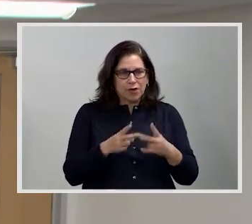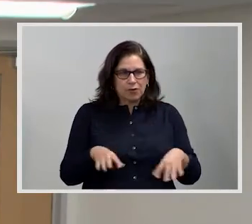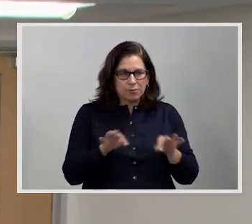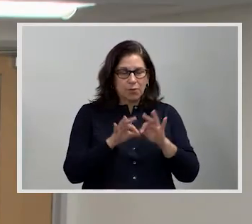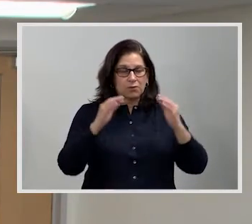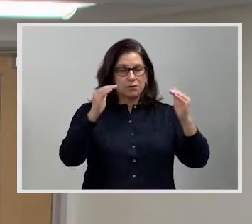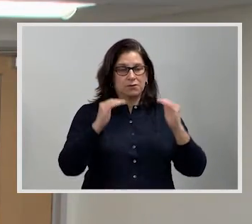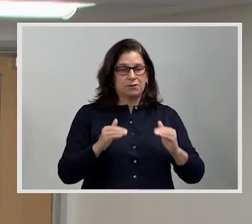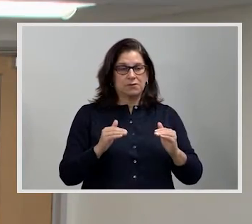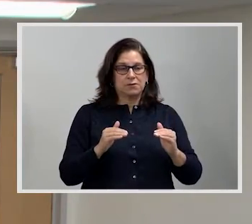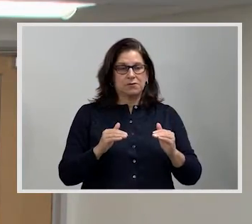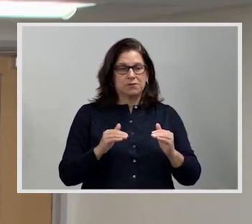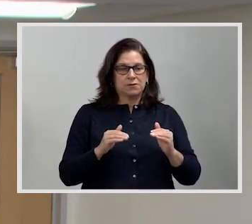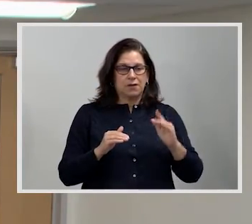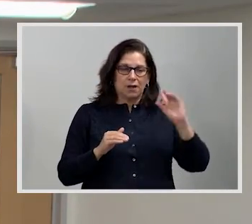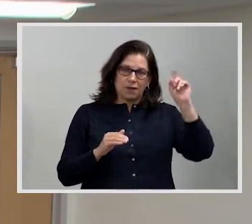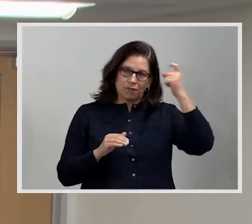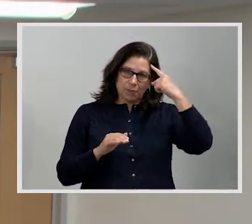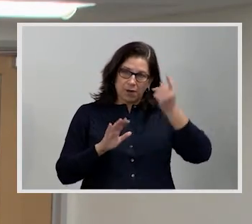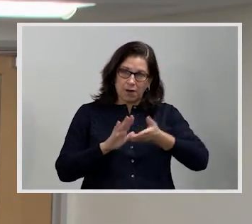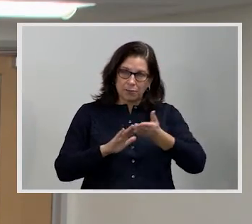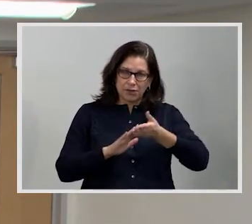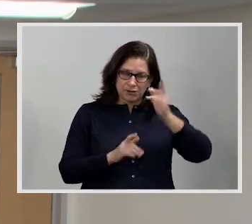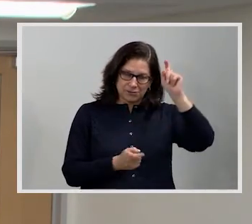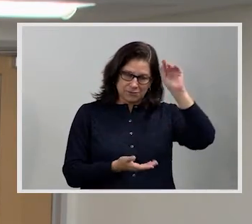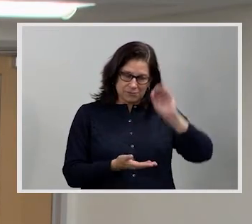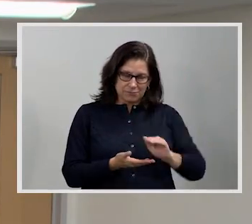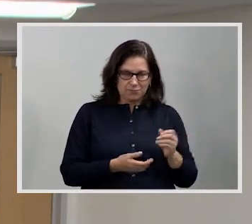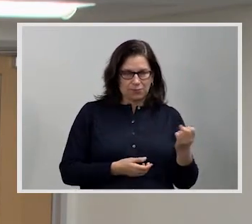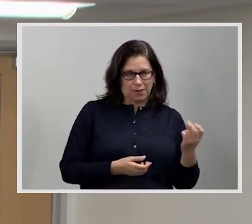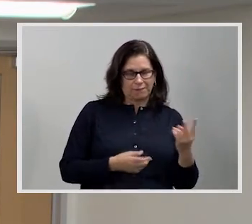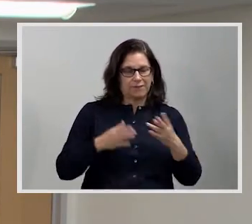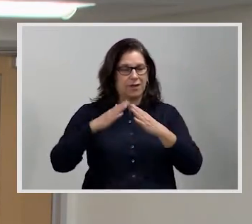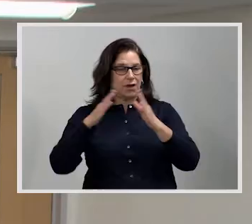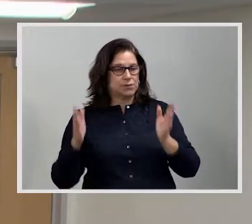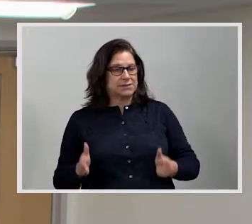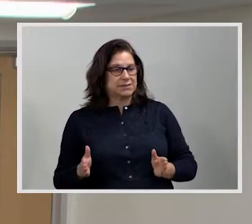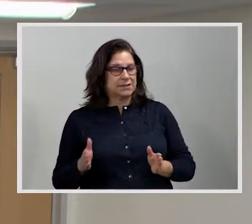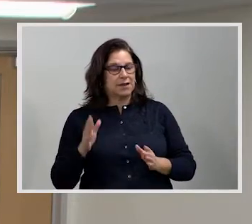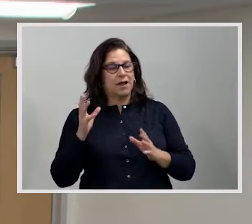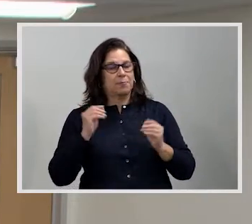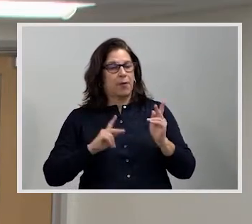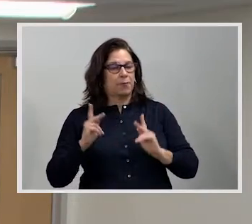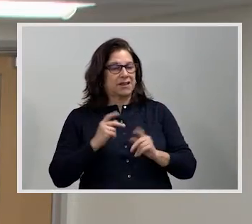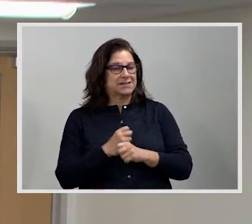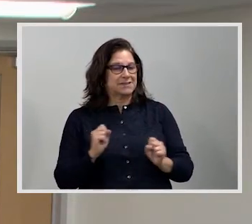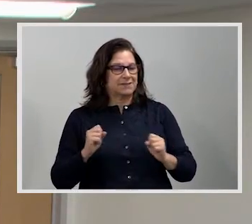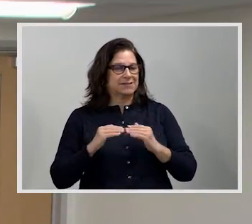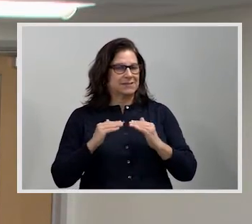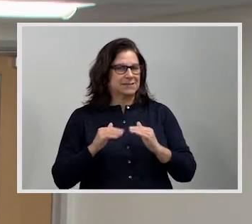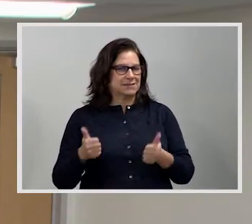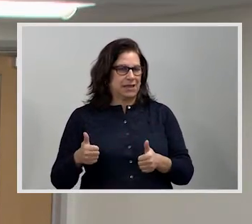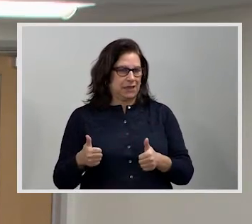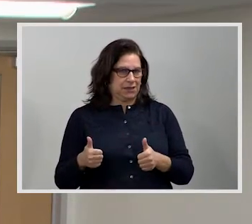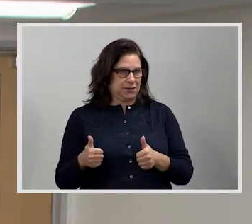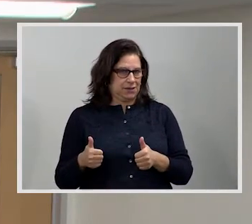THE PHYSICAL AND SPIRITUAL WELL-BEING IN ORDER TO MOVE INTO THE JOB MARKET. BUT THESE ARE BOTH IMPORTANT. WE SAID ALSO GOVERNMENT OPERATIONS GETS 12. NOW, HOUSING AND PUBLIC SAFETY ARE A TIE AT 10% BECAUSE THEY ARE VERY IMPORTANT. WE DO NEED POLICE.